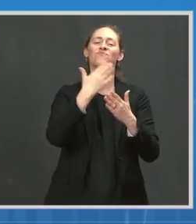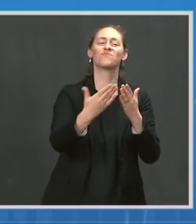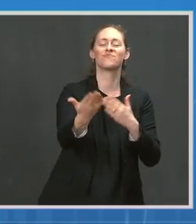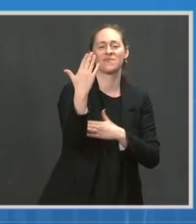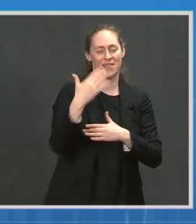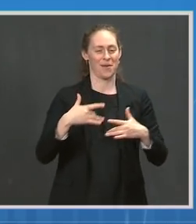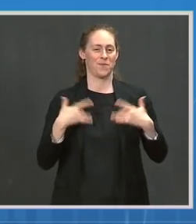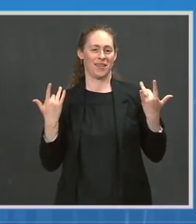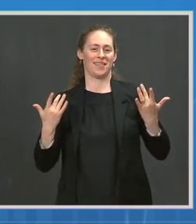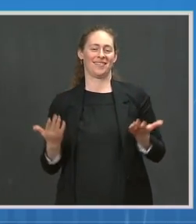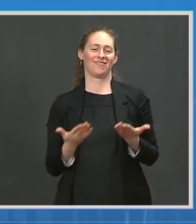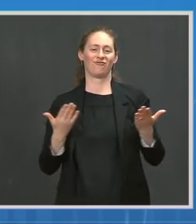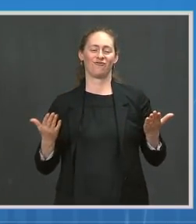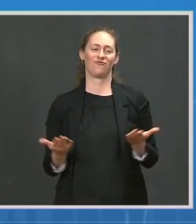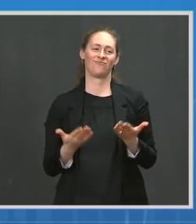Let's begin with an overview of the data.